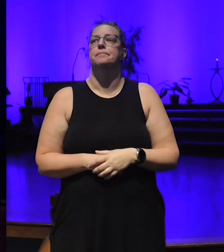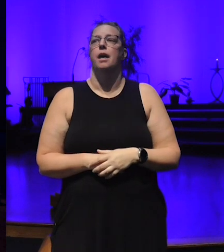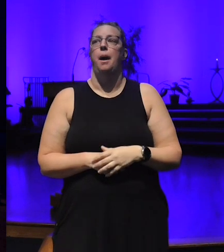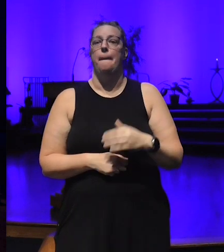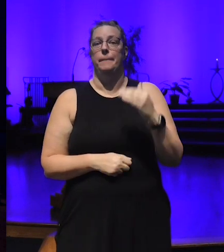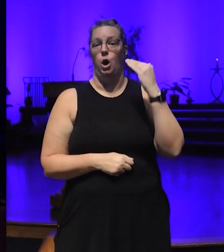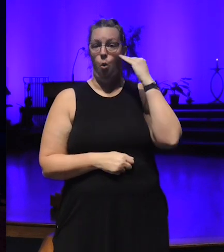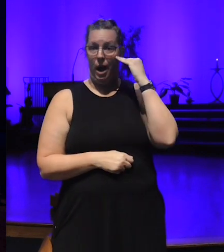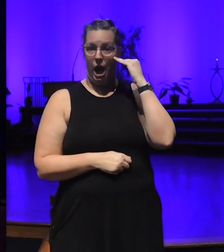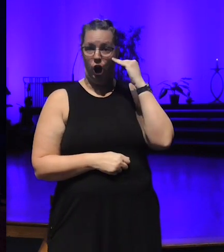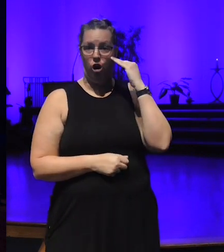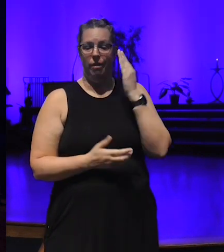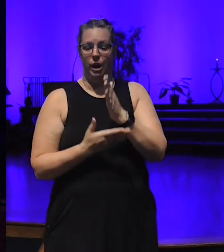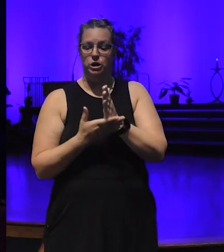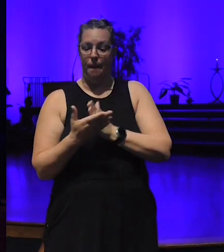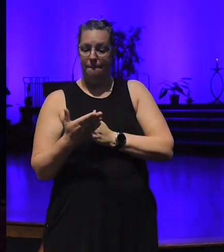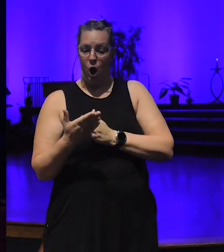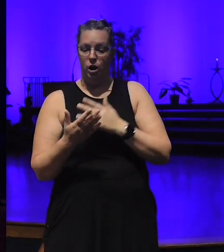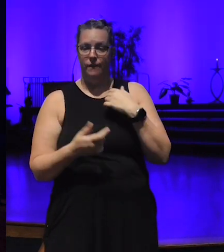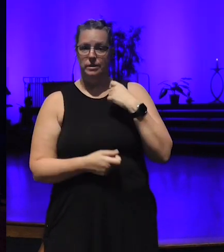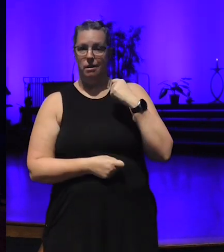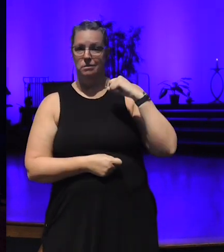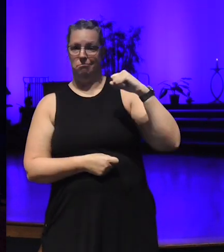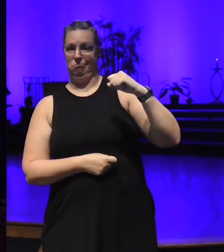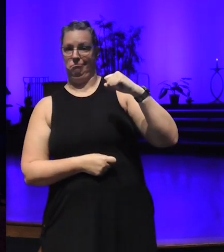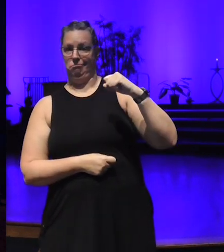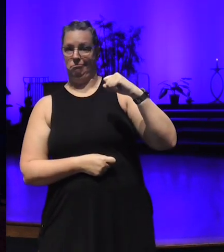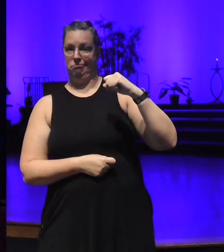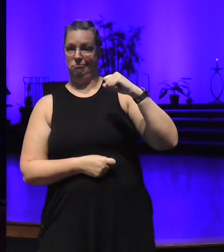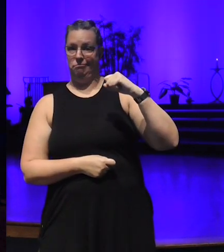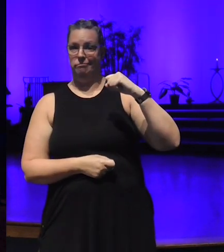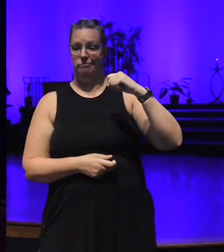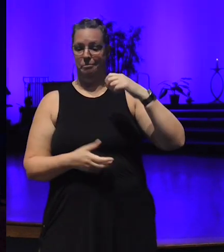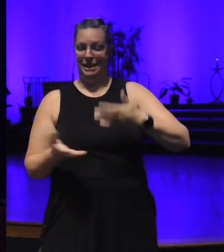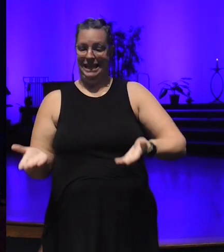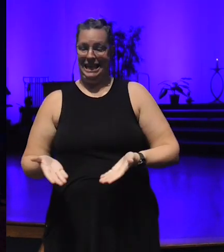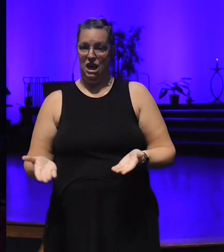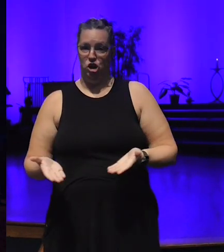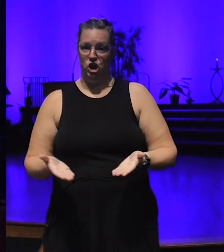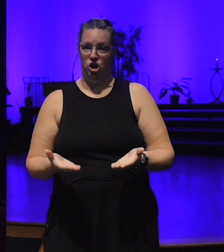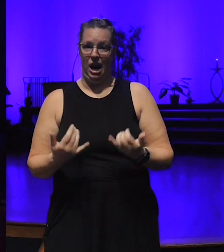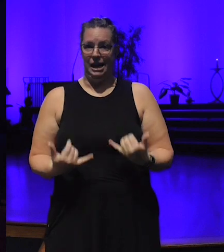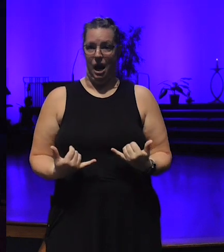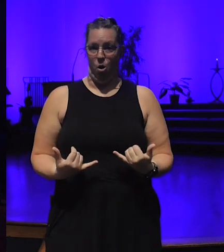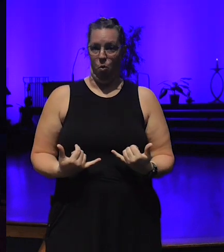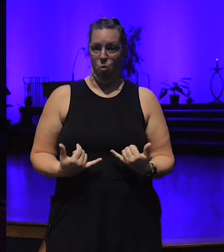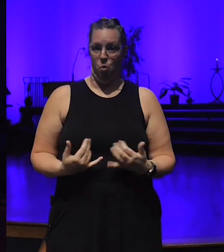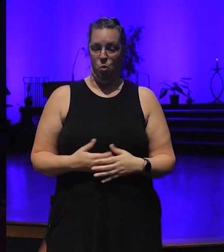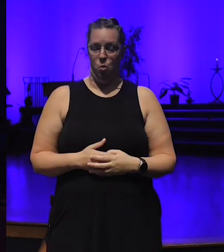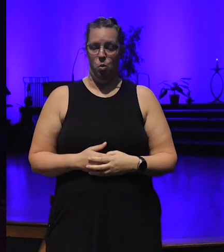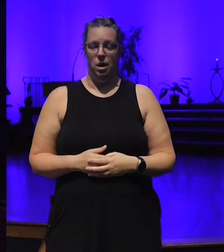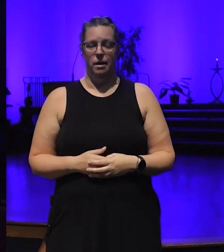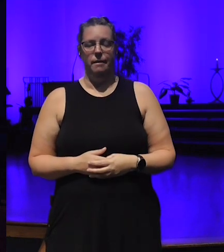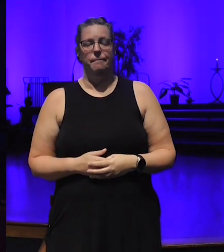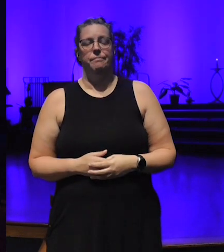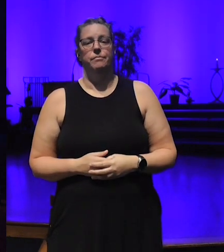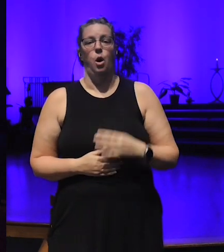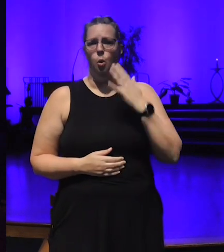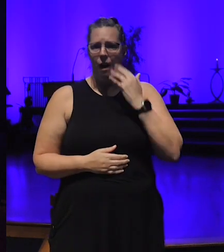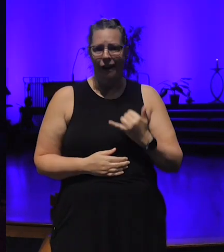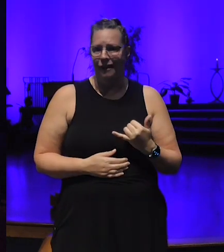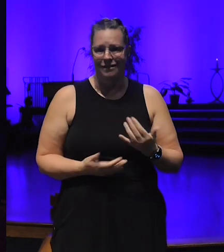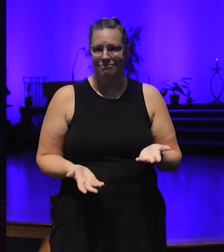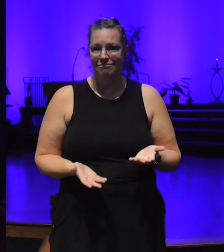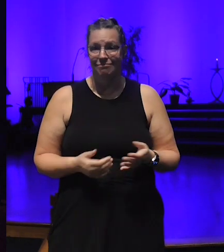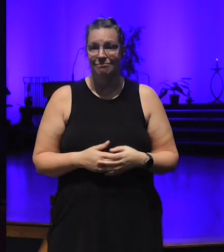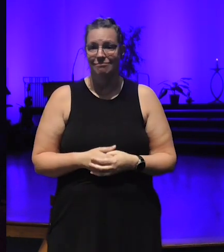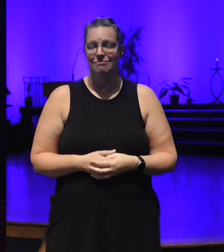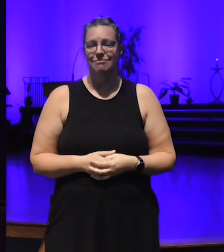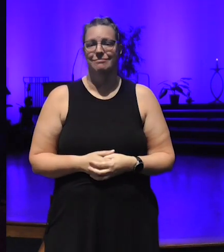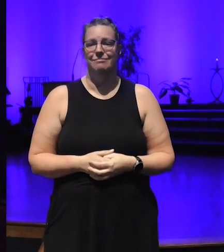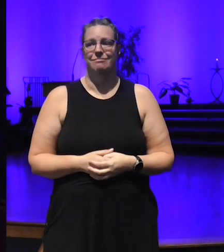a part of us that's resisting being in this here and now and why might that be it may be